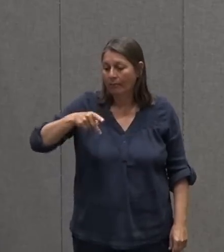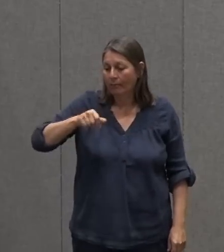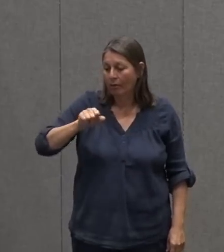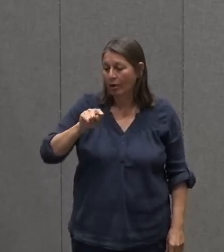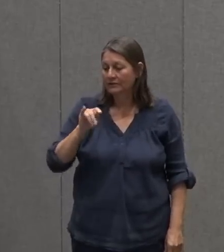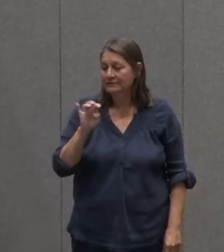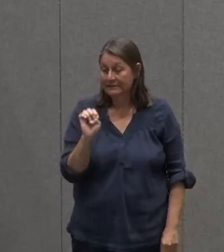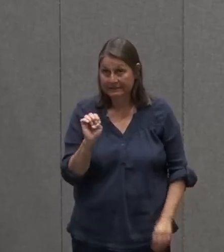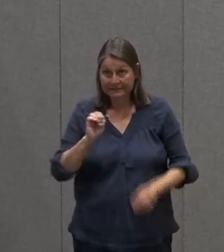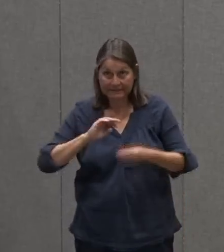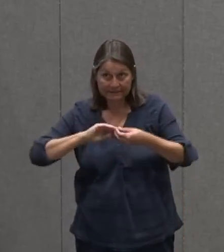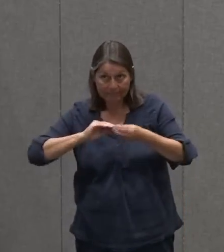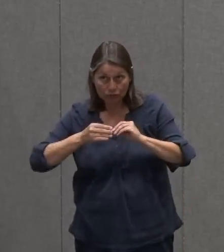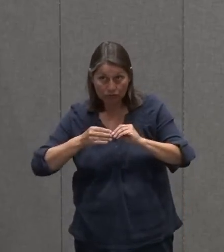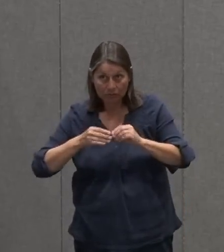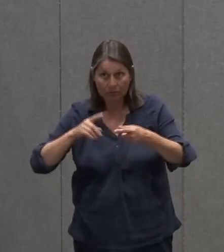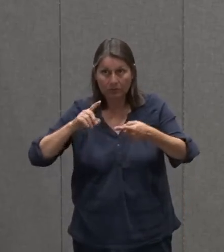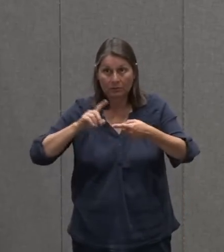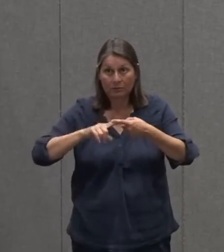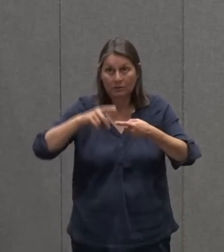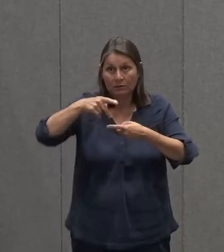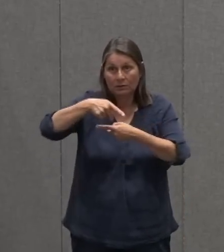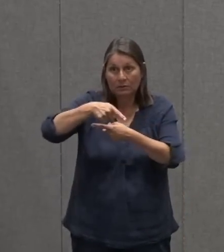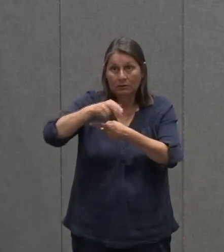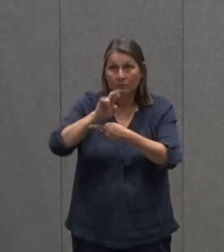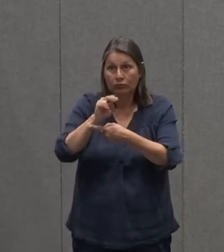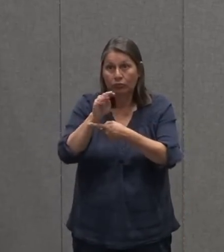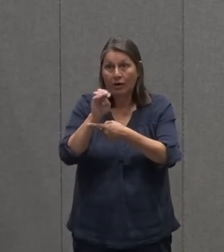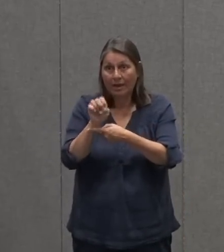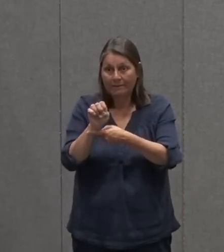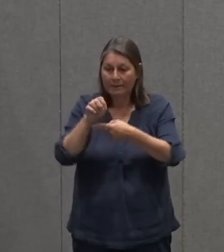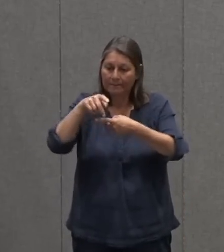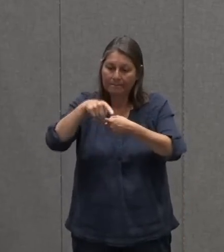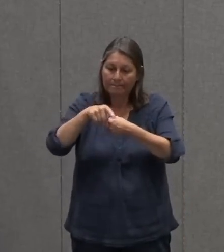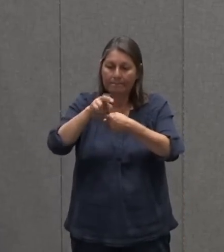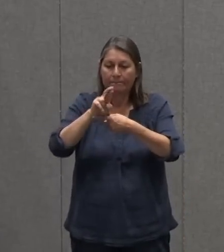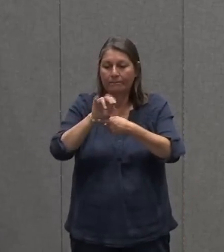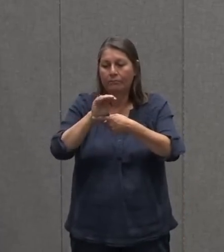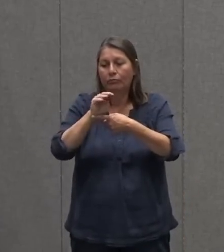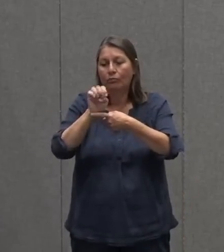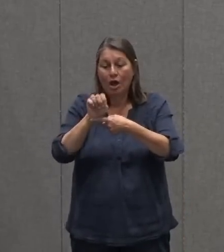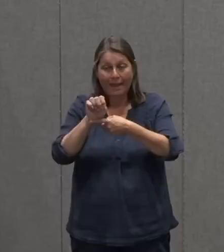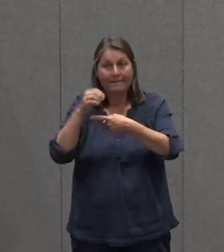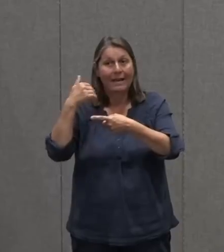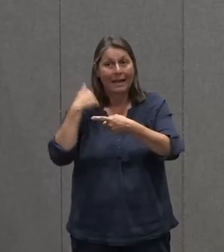One oops, did I hold it up nice and upside down? Alright.